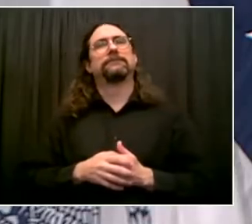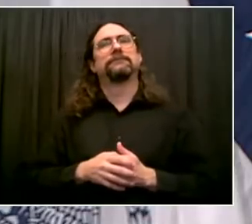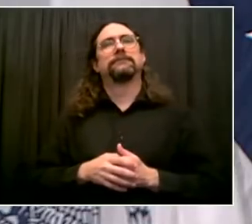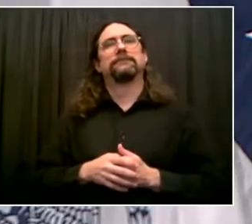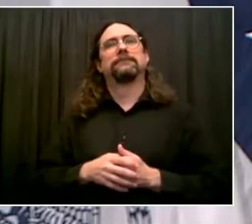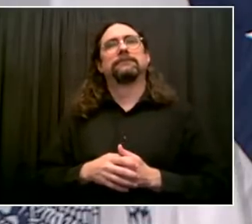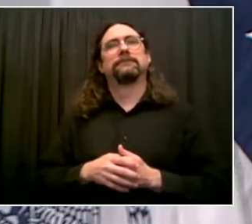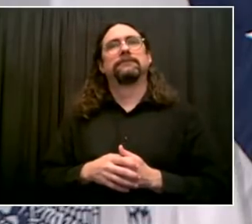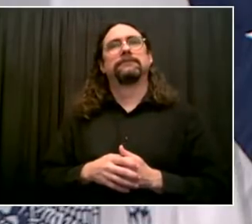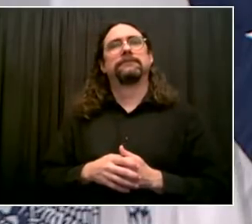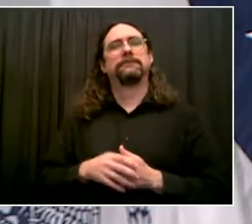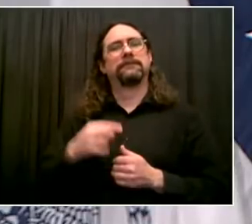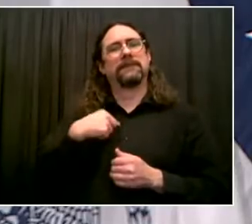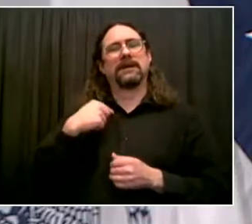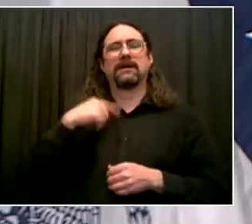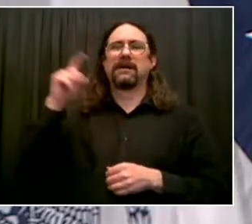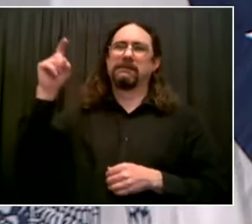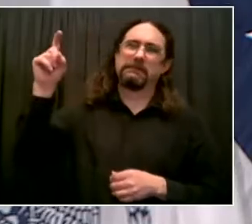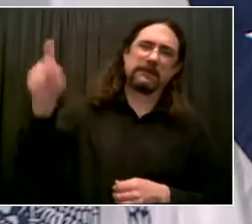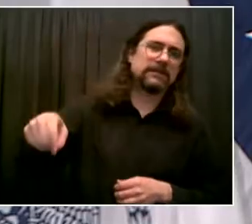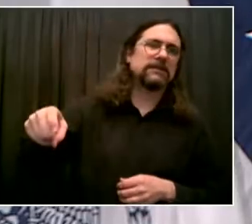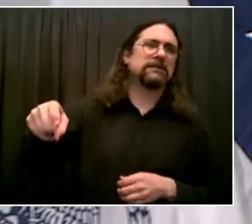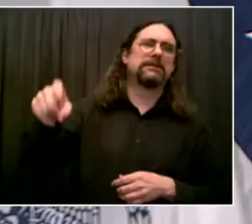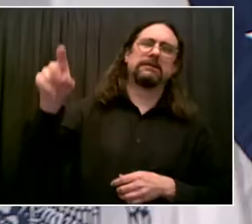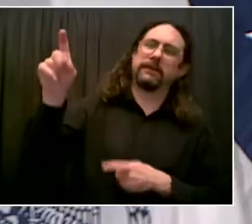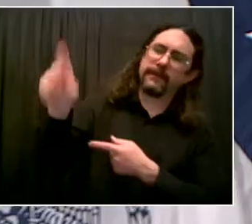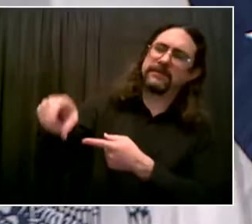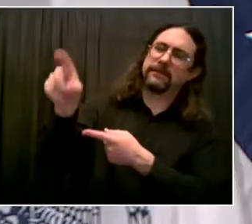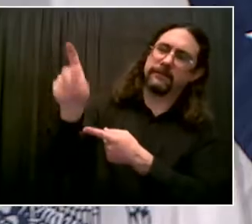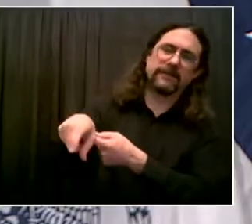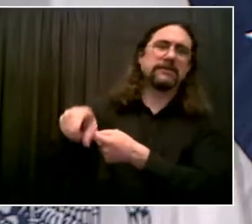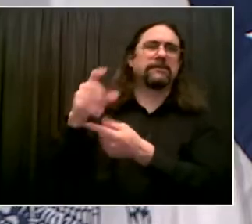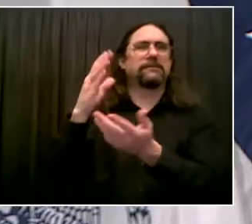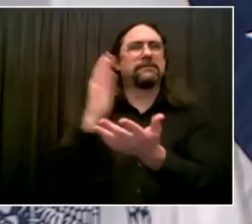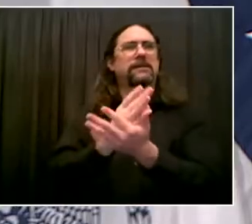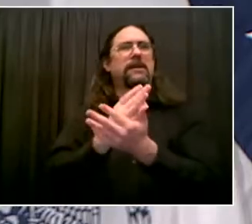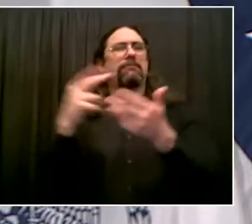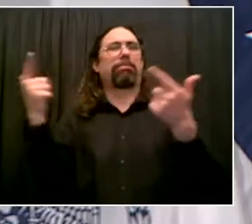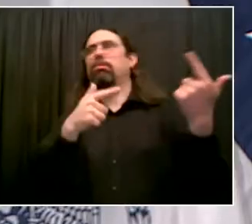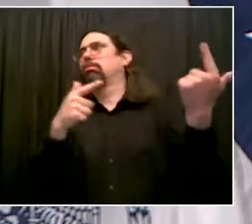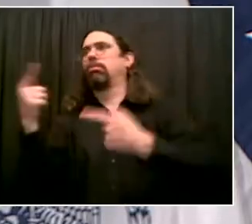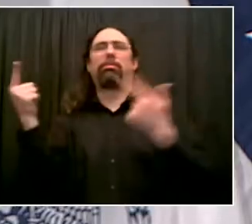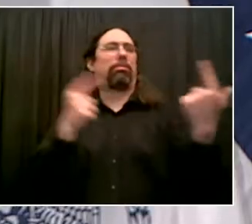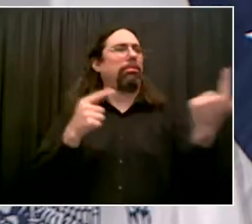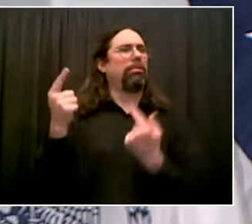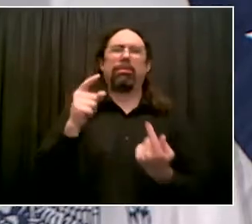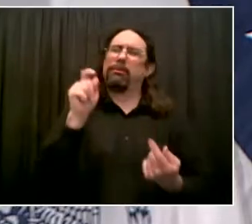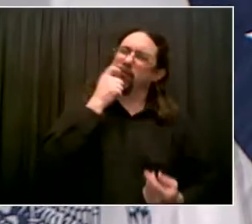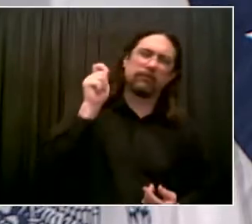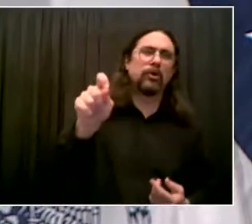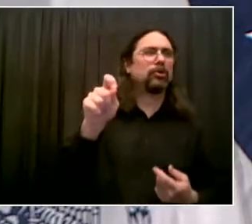OFFICERS, THE NYPD DO THEIR JOB, STOP THE FLOW OF GUNS INTO NEW Y CORKITY ONCE AND FOR ALL